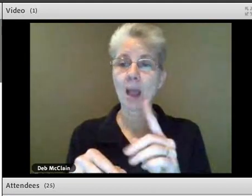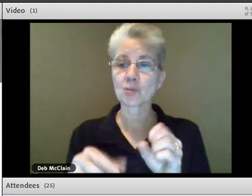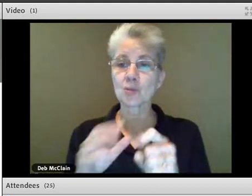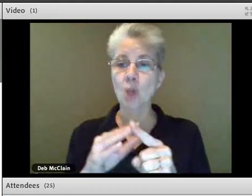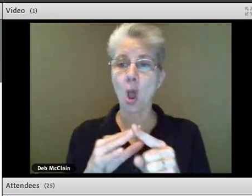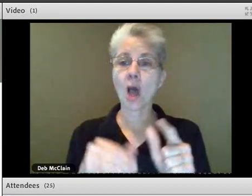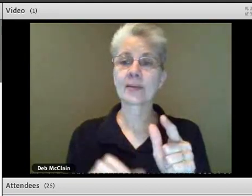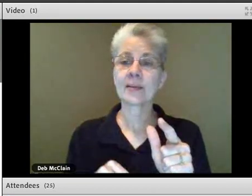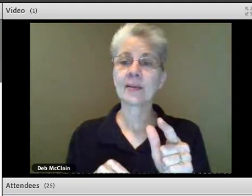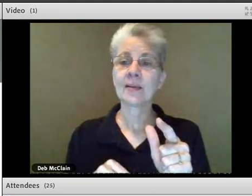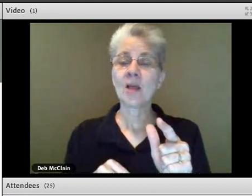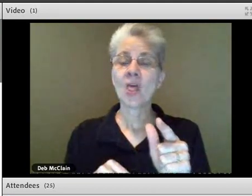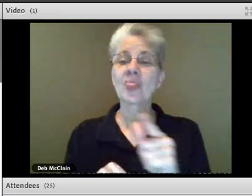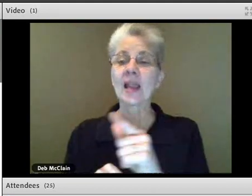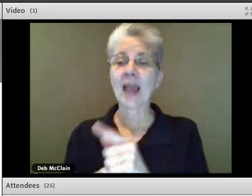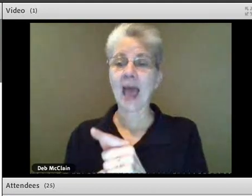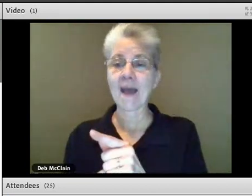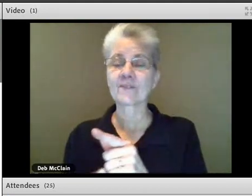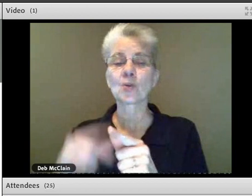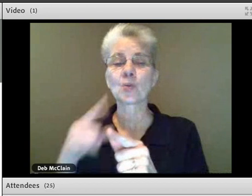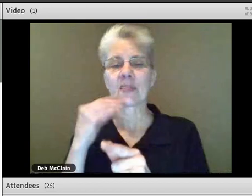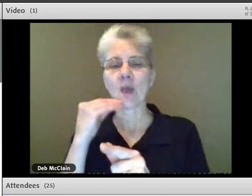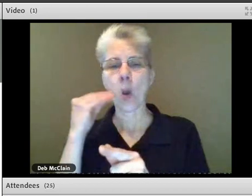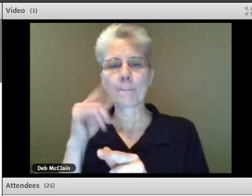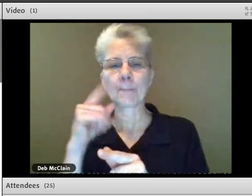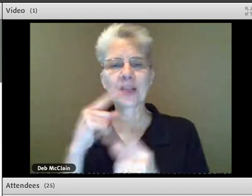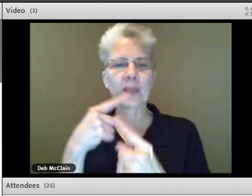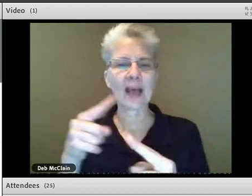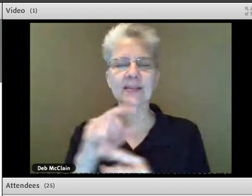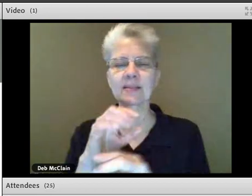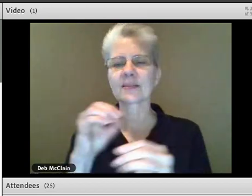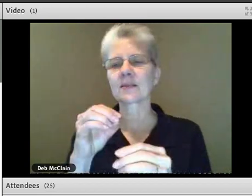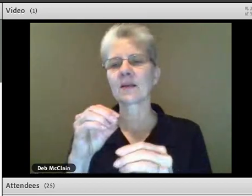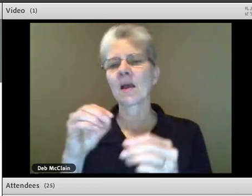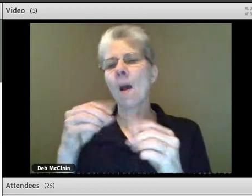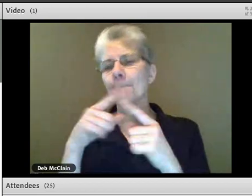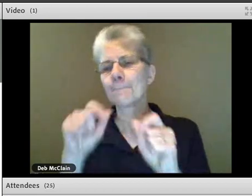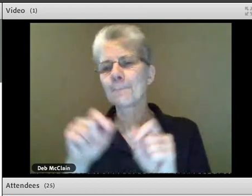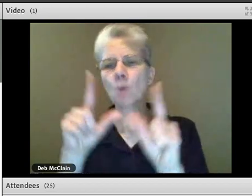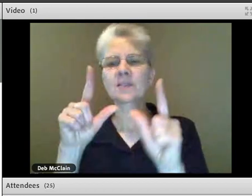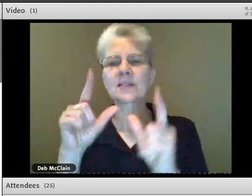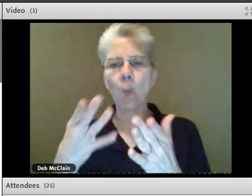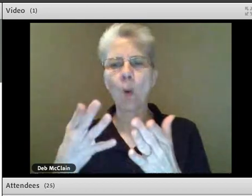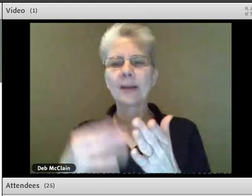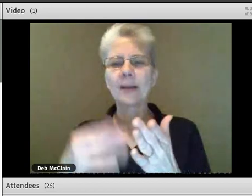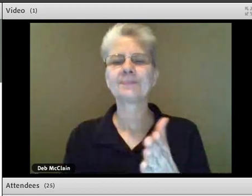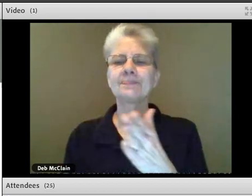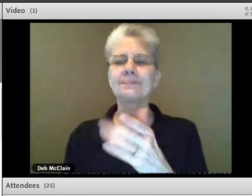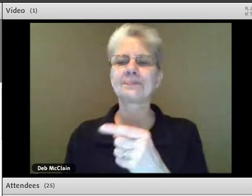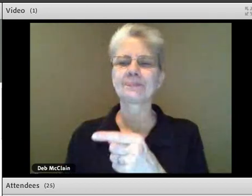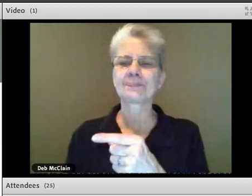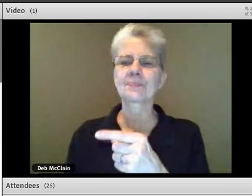You see your homepage with the announcements, where nothing posted, what tasks are available, but that's essentially Blackboard.